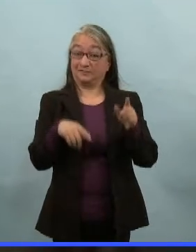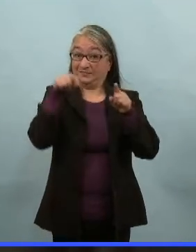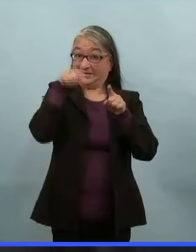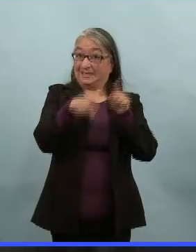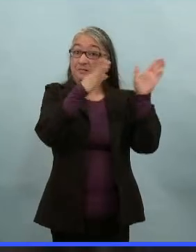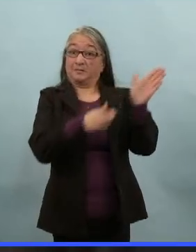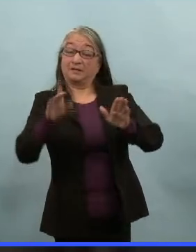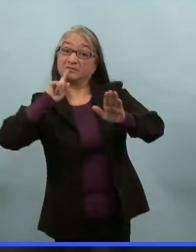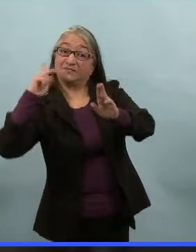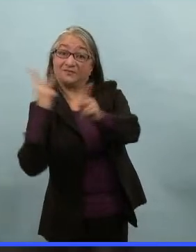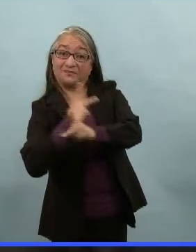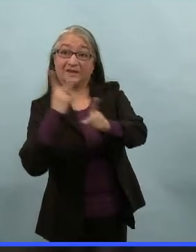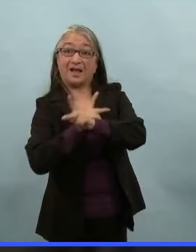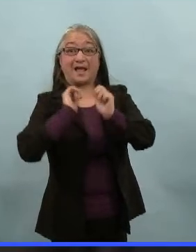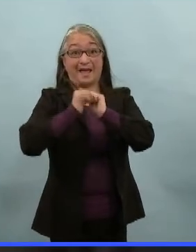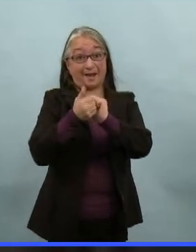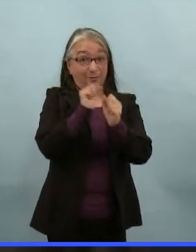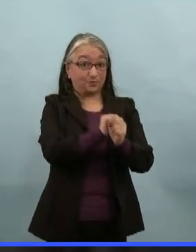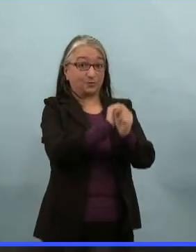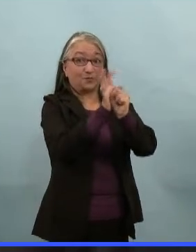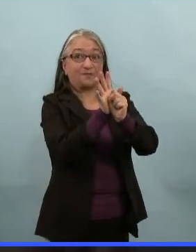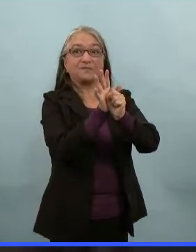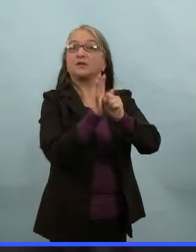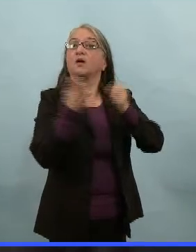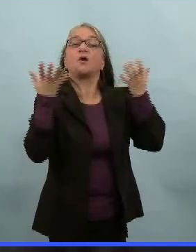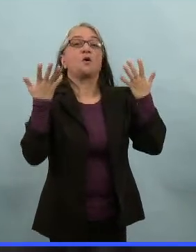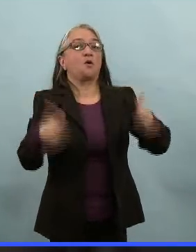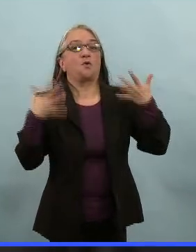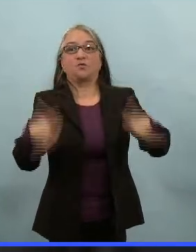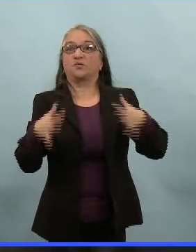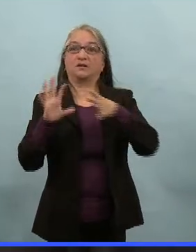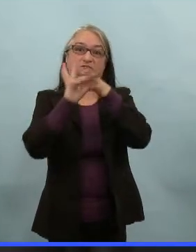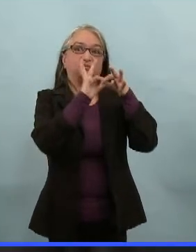are doing that and you know with the increased hospitalizations they are managing uh shared